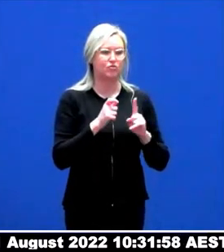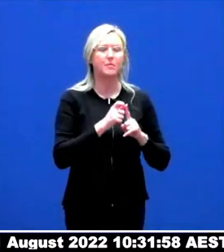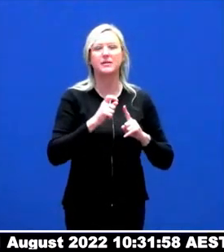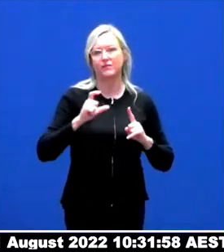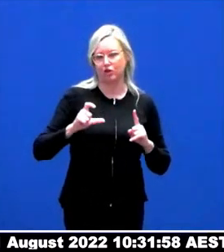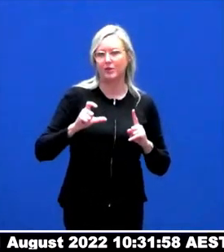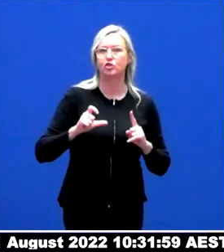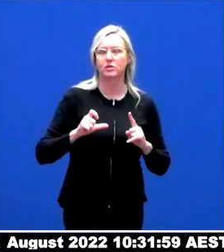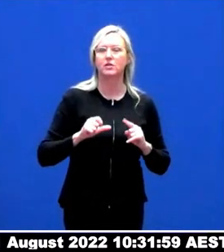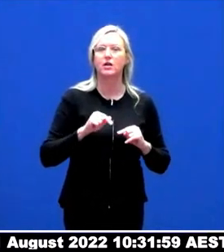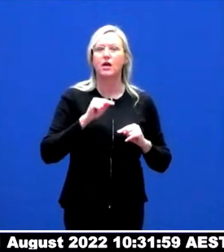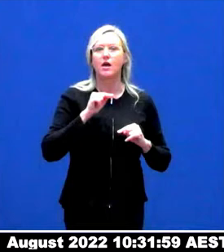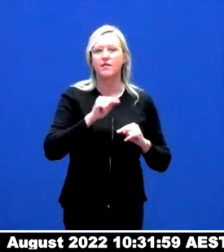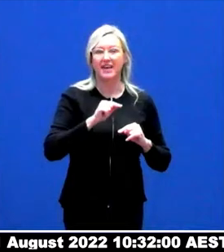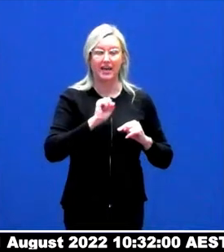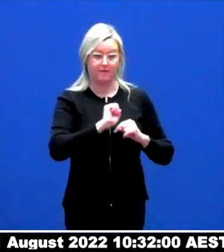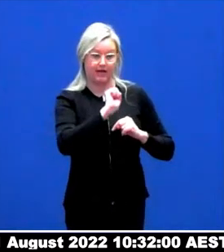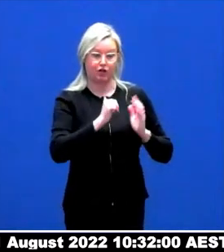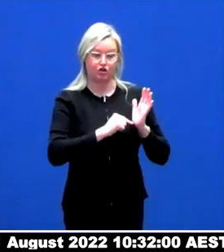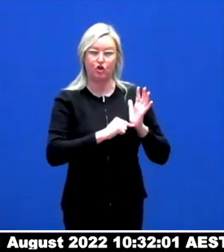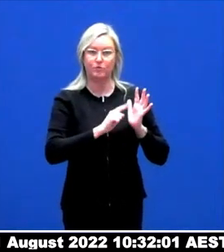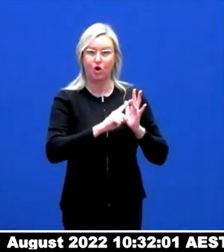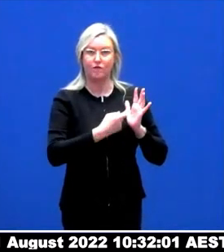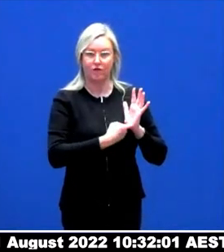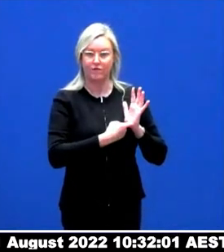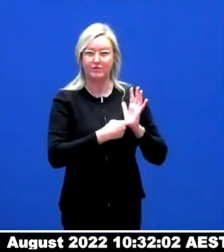in terms of the Terms of Reference, was asked to look at the National Housing and